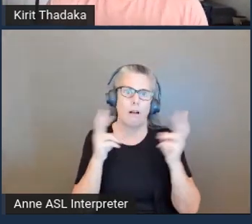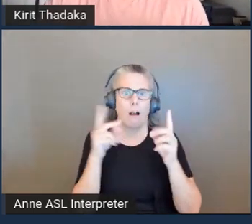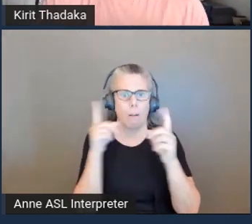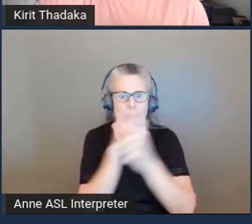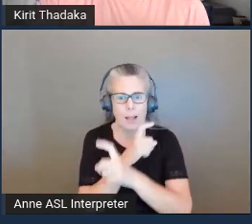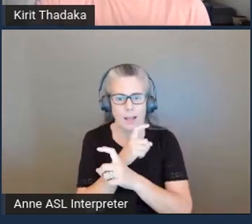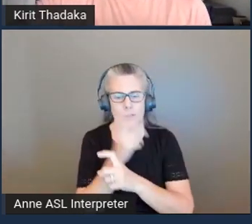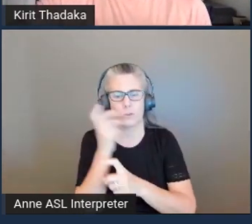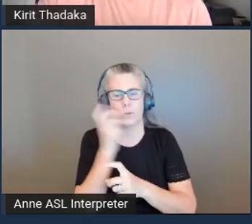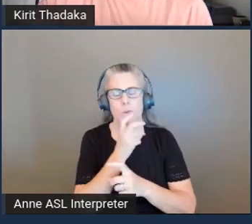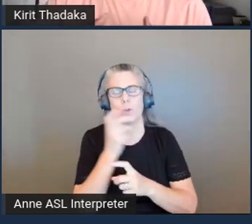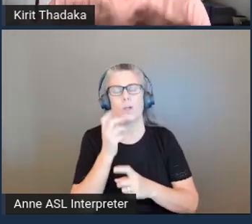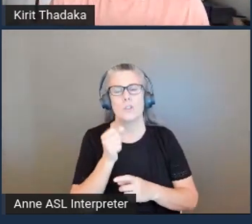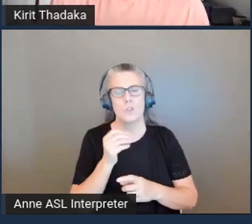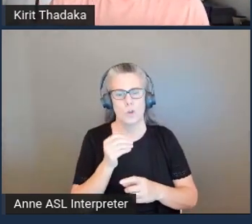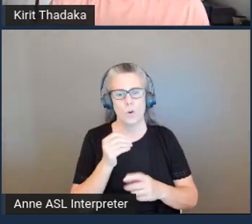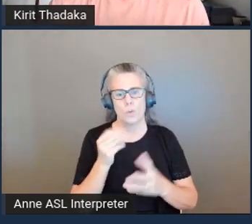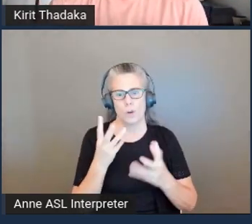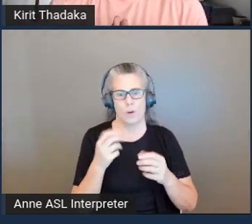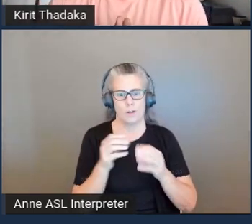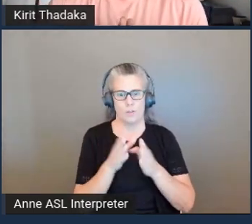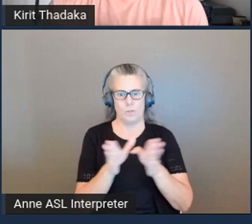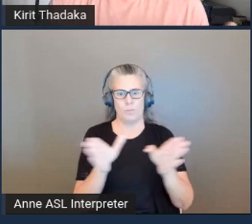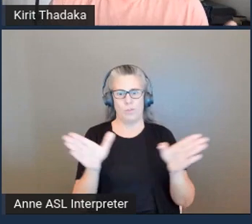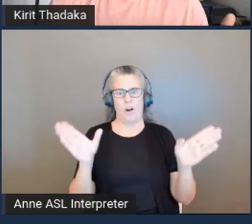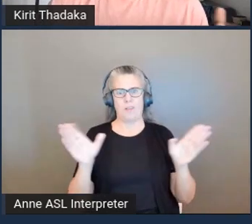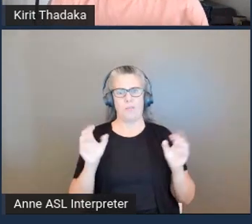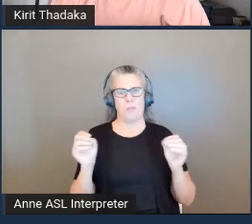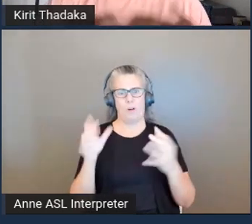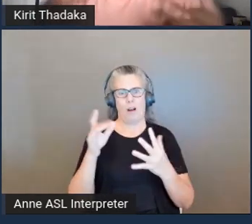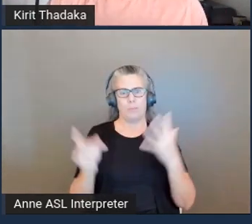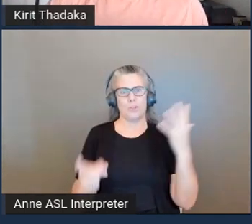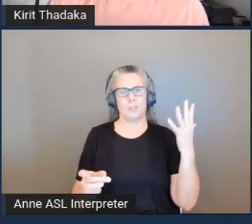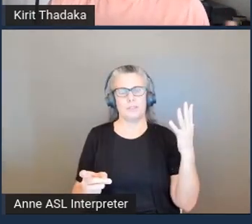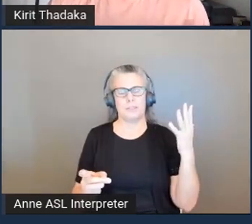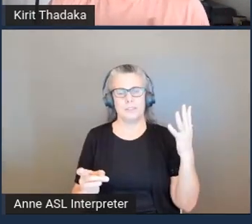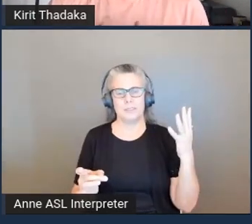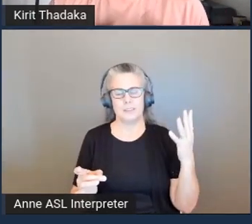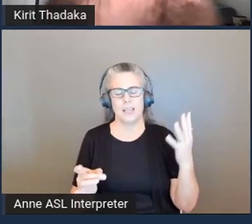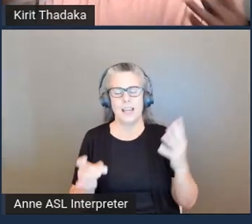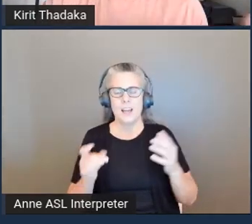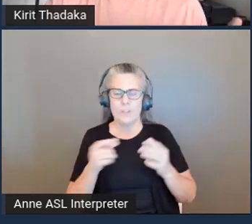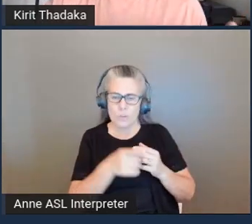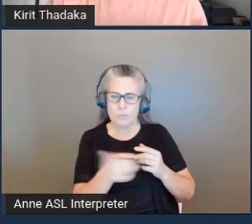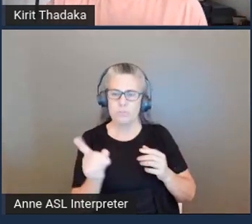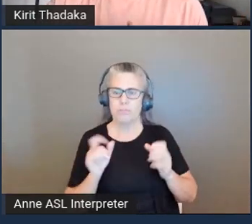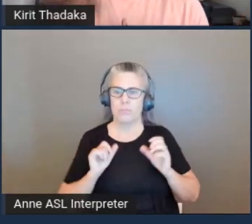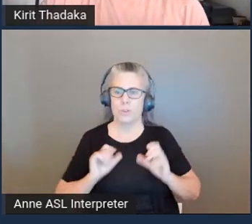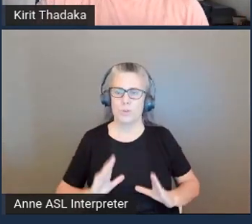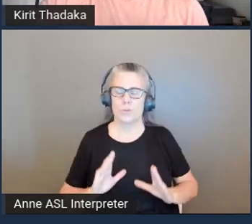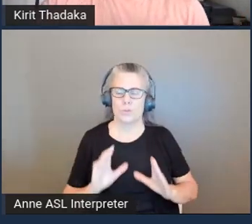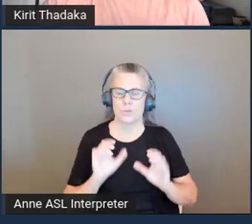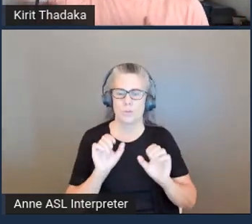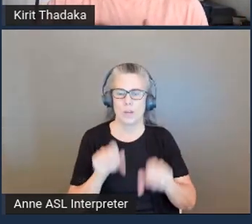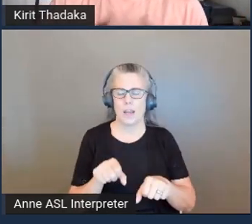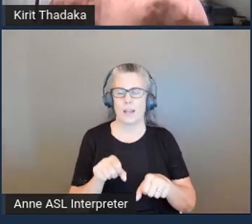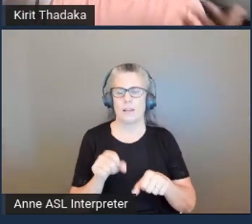we wanted a way for users to then leverage services and features outside of SageMaker as well